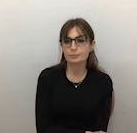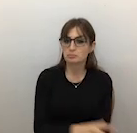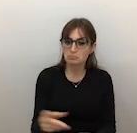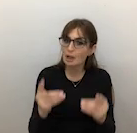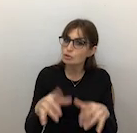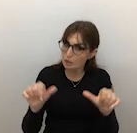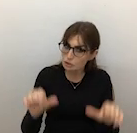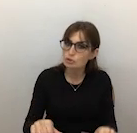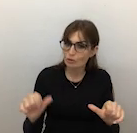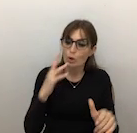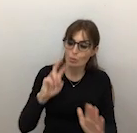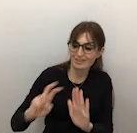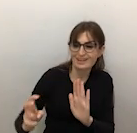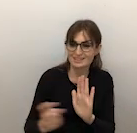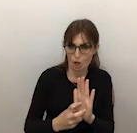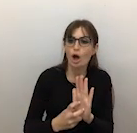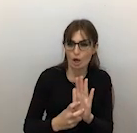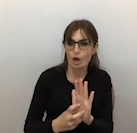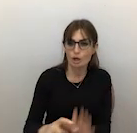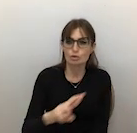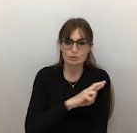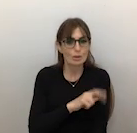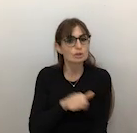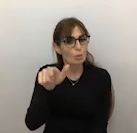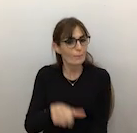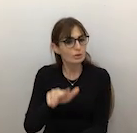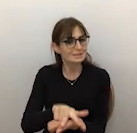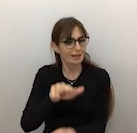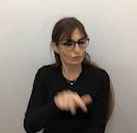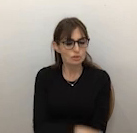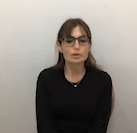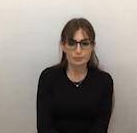The directors confirm this when they sign the Responsible Persons' Declaration.